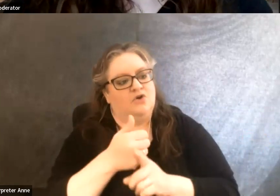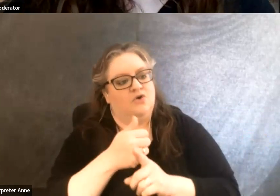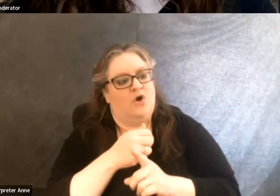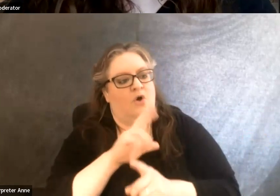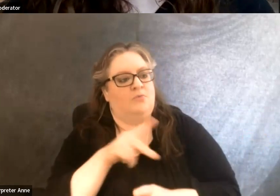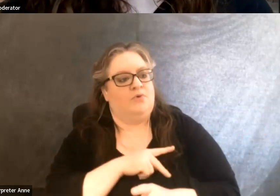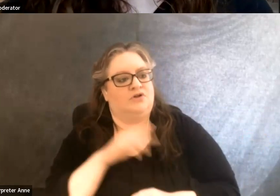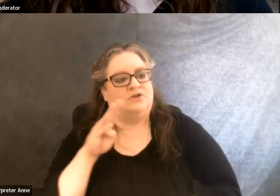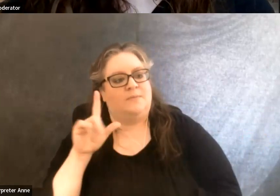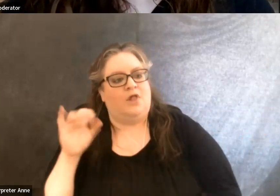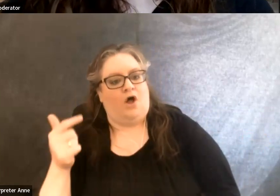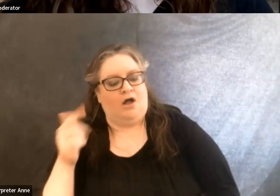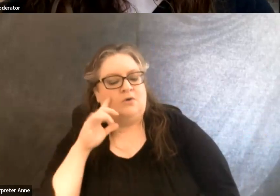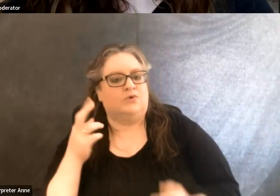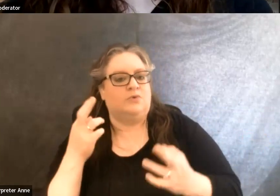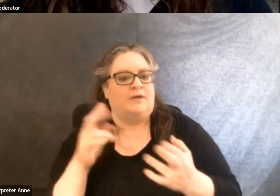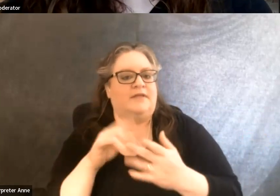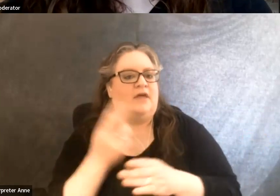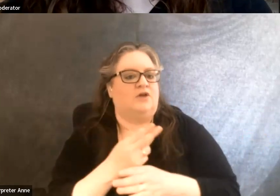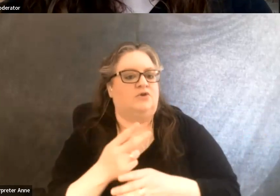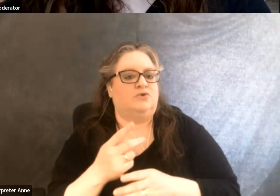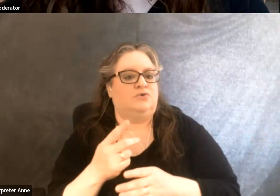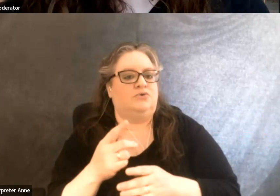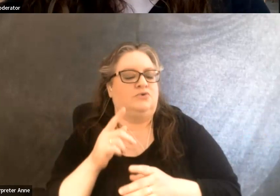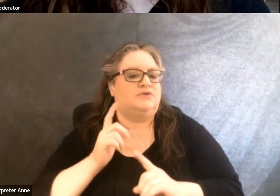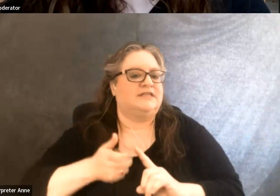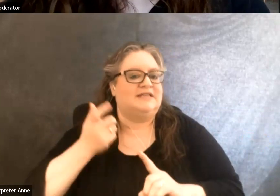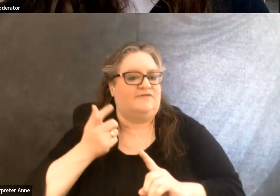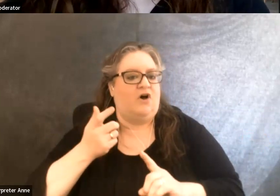So, I would recommend using the default ones, the default theme.